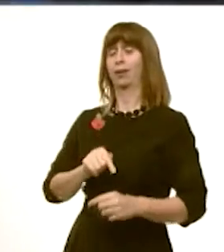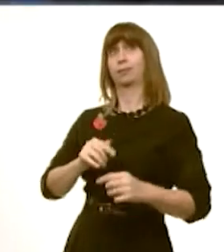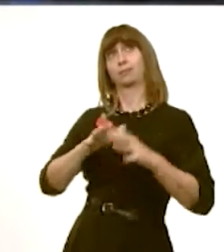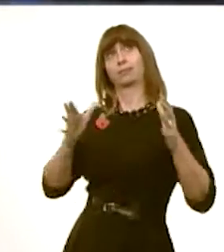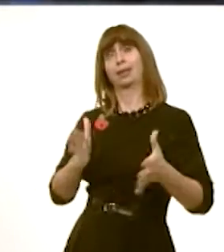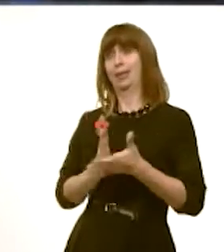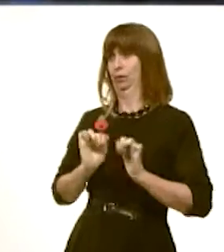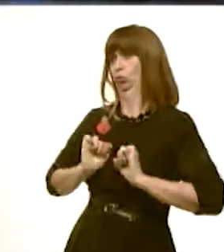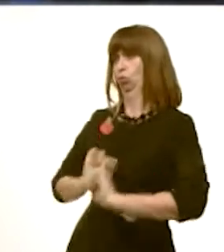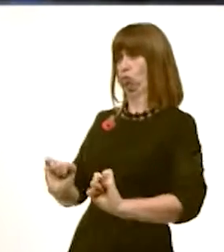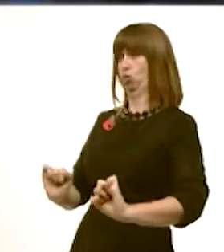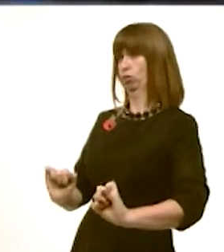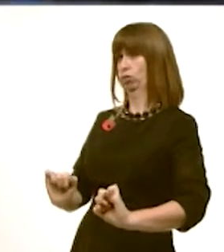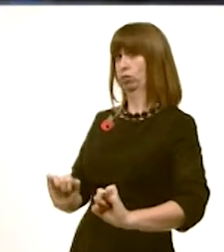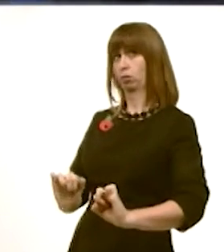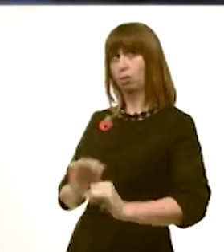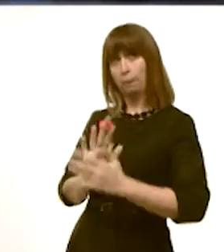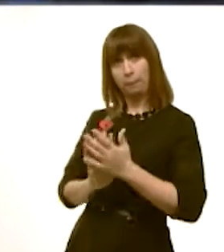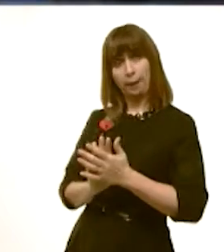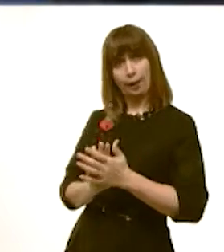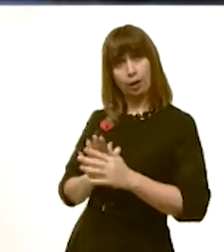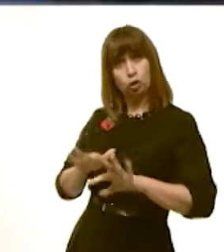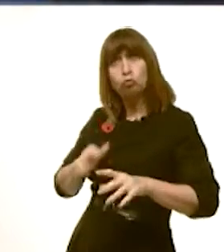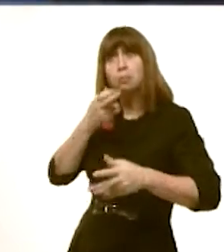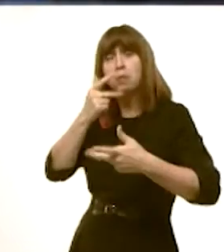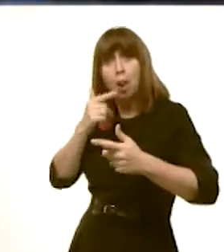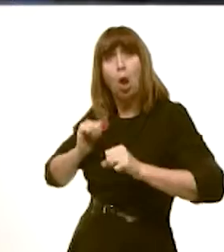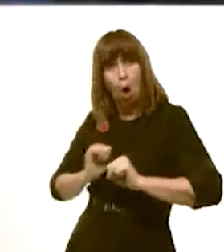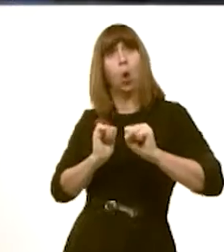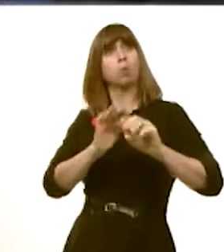building does indeed belong to the people, isnít it shameful that Labour have vetoed